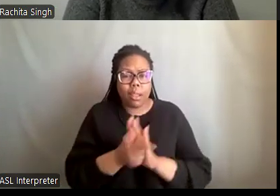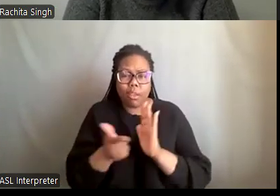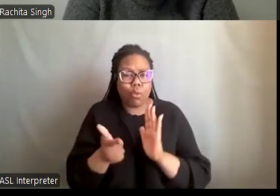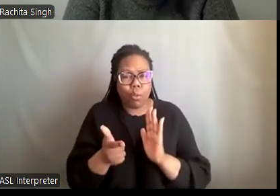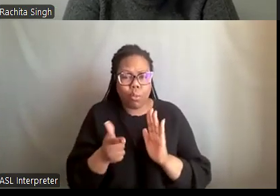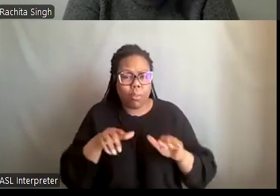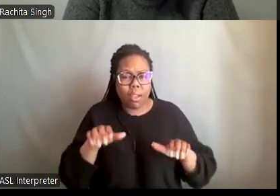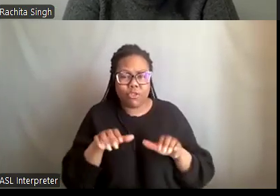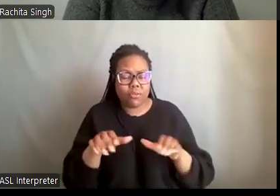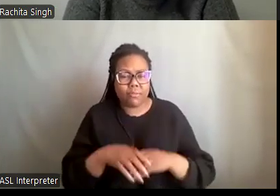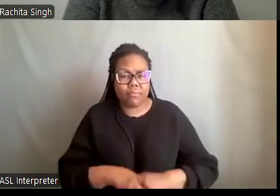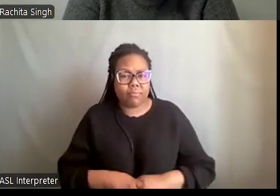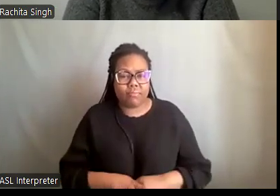care about illegal.